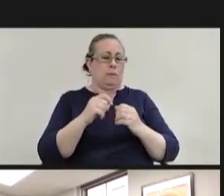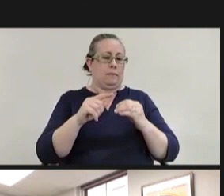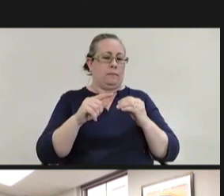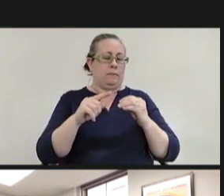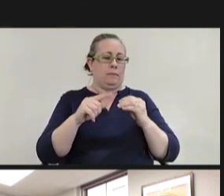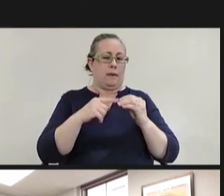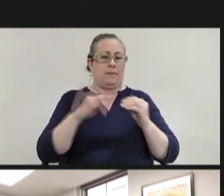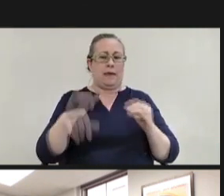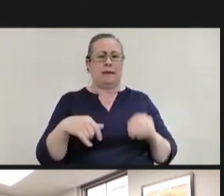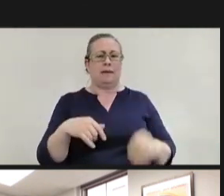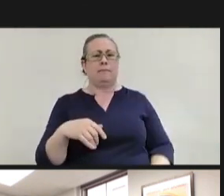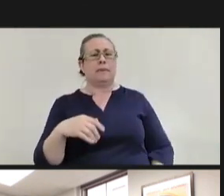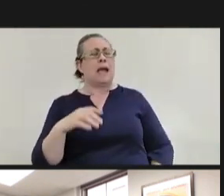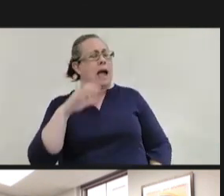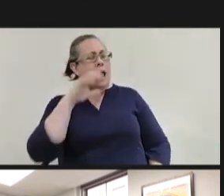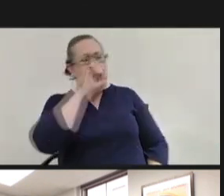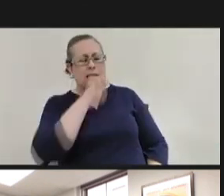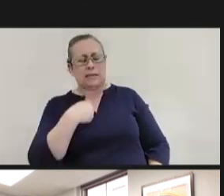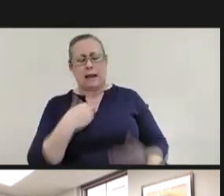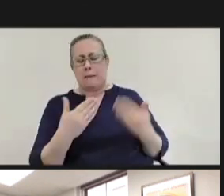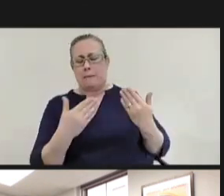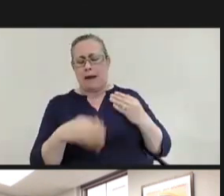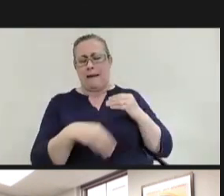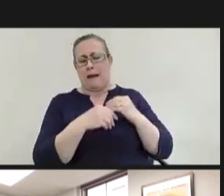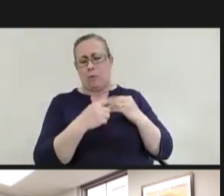Geeta Swamy: Yeah, I guess I might add one other thing to that, Kevin, is that you know